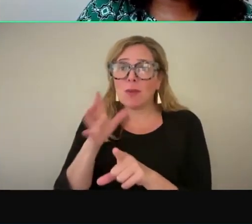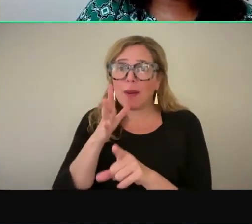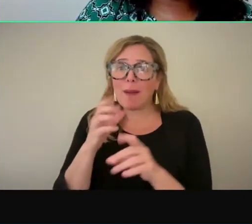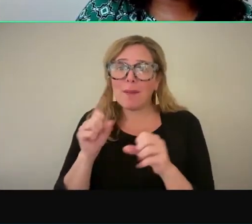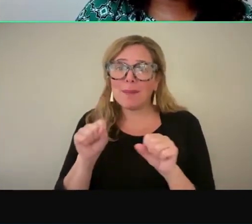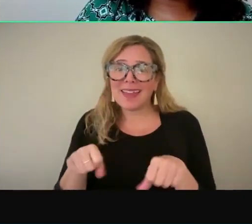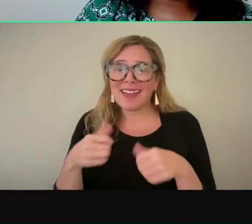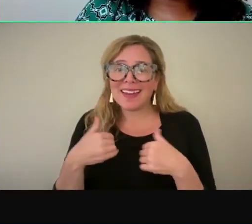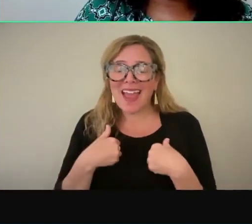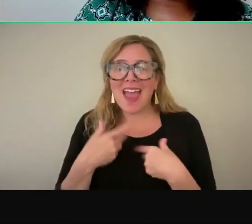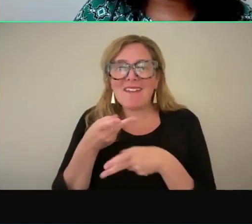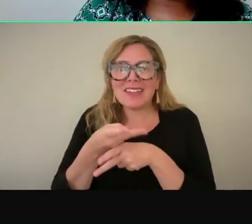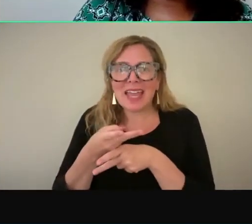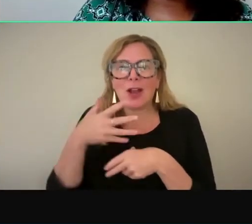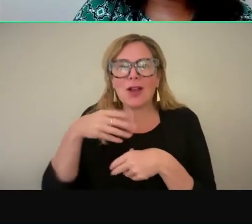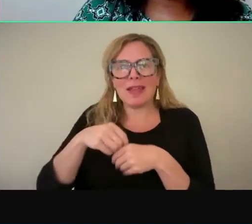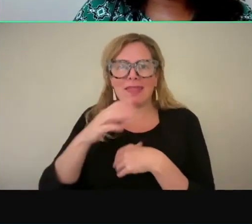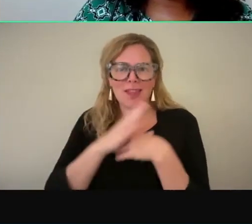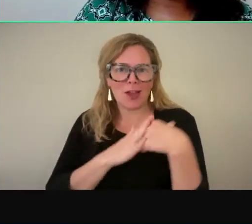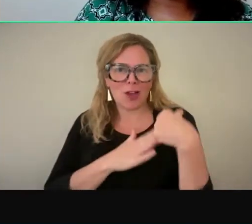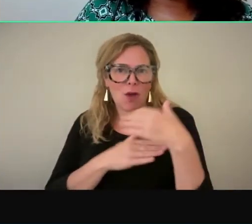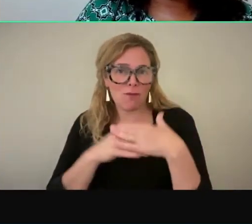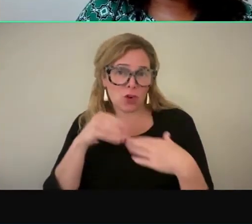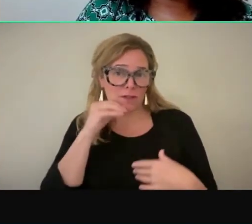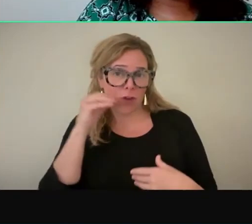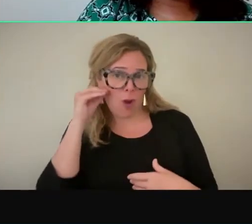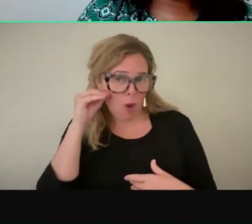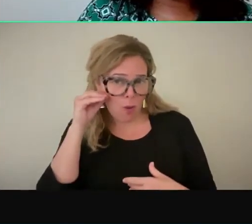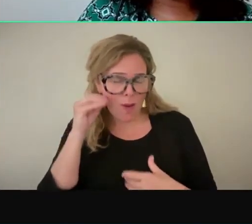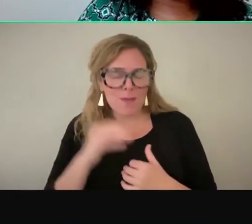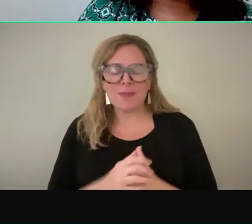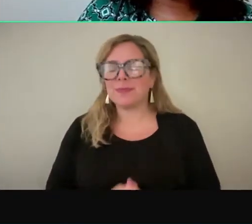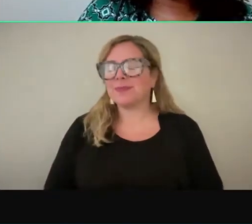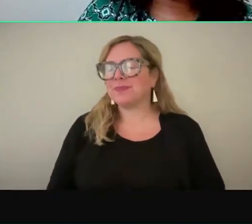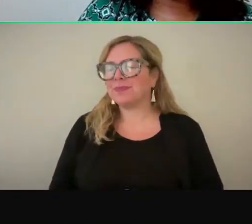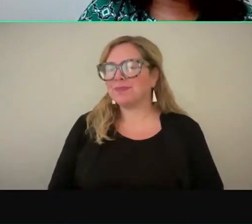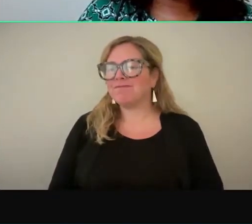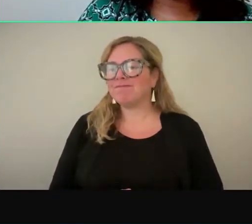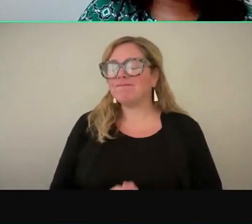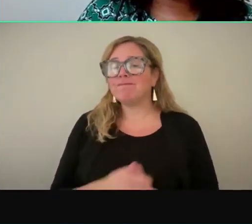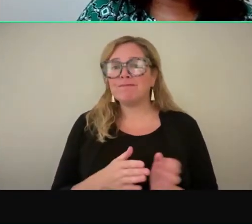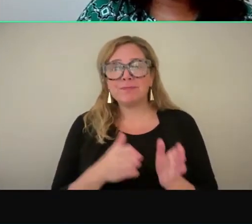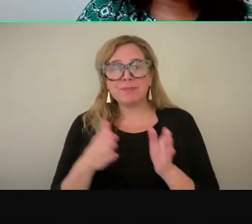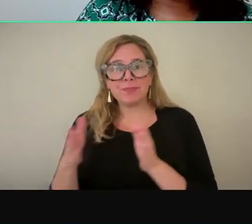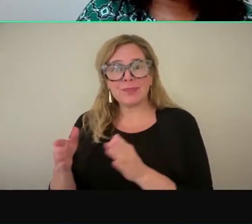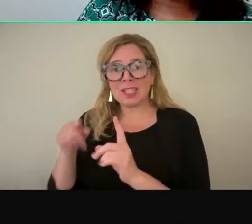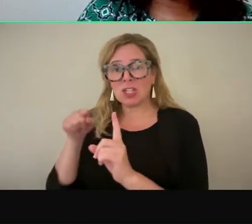Dana Lang: She was able to stay in a more comfortable environment at home. We